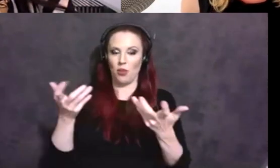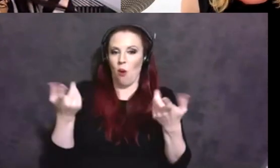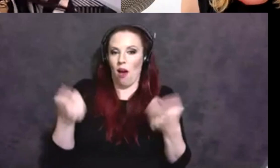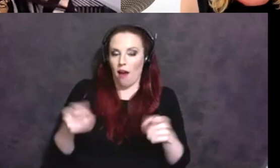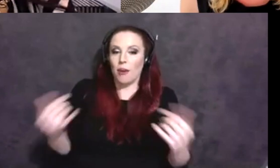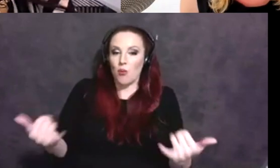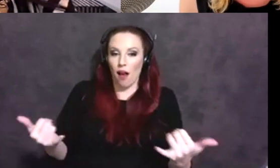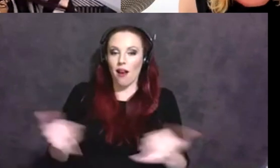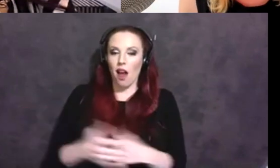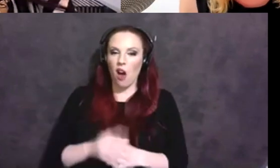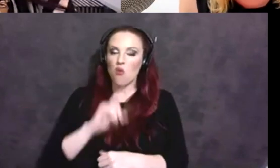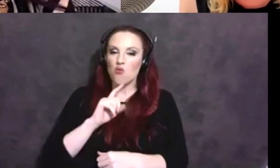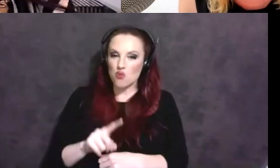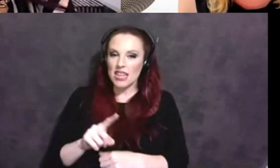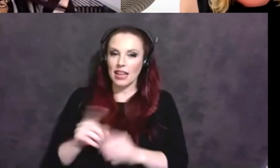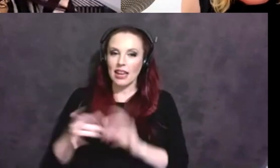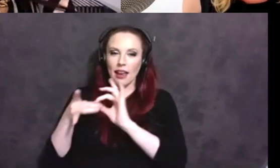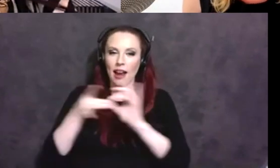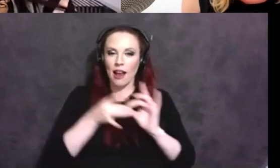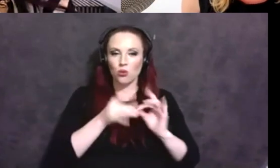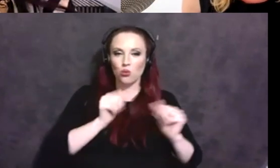Thank you for having me. This is great.